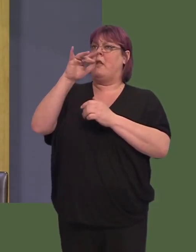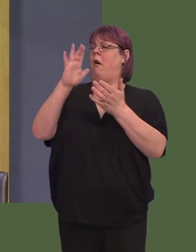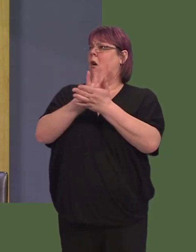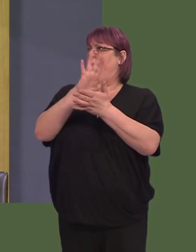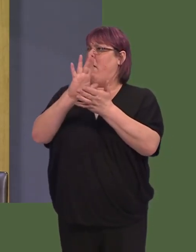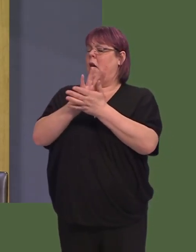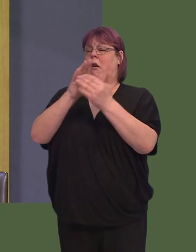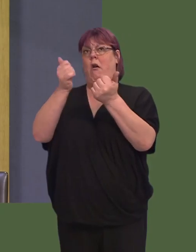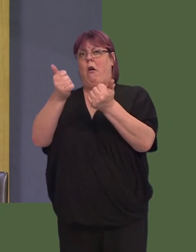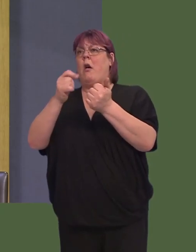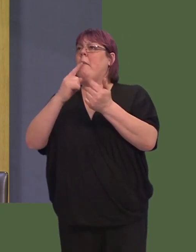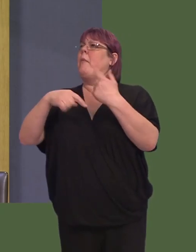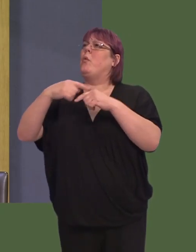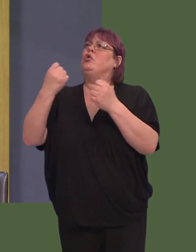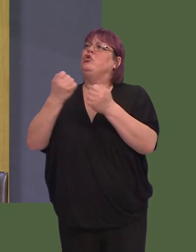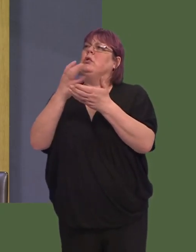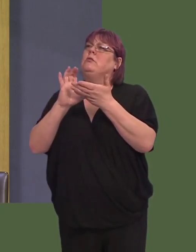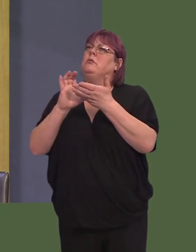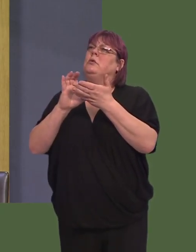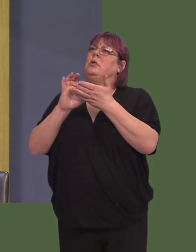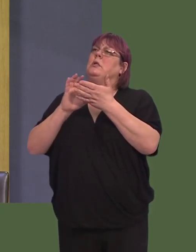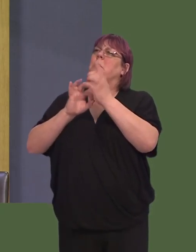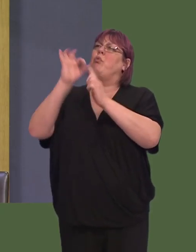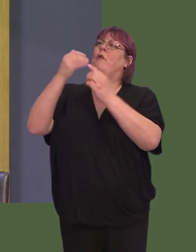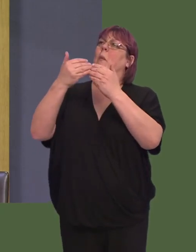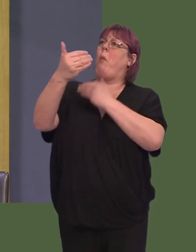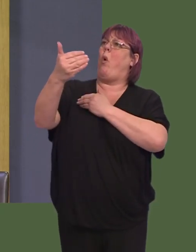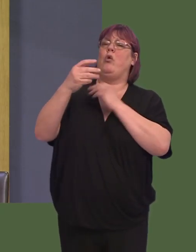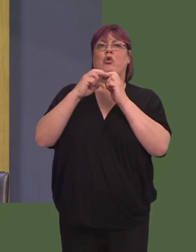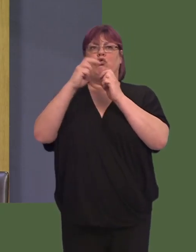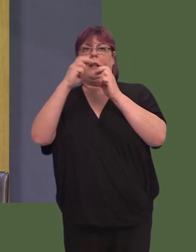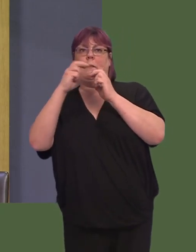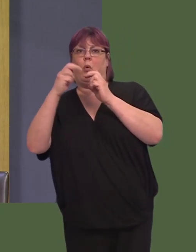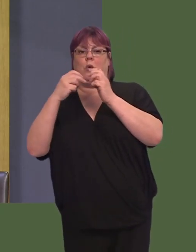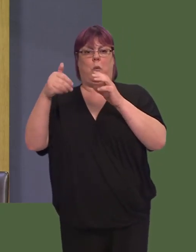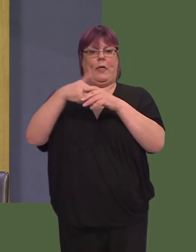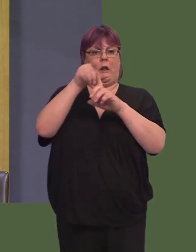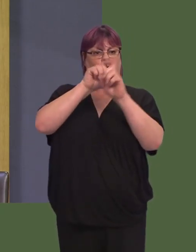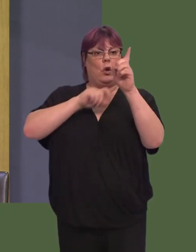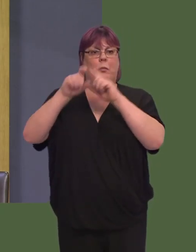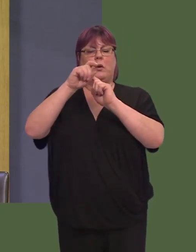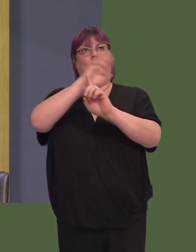that we can and should do more. Transport links within the local communities and across north Wales are very important